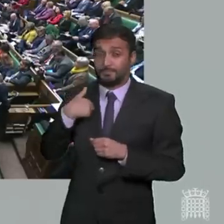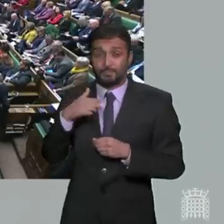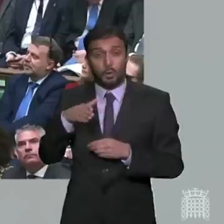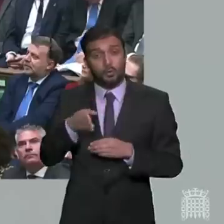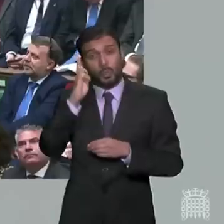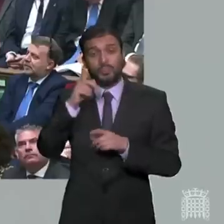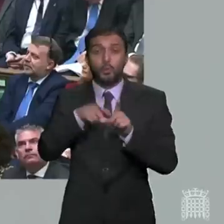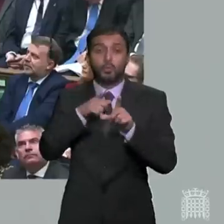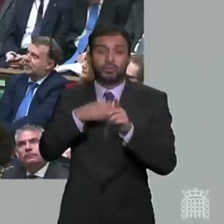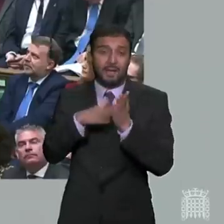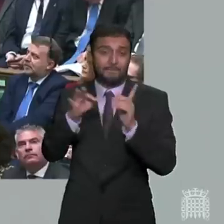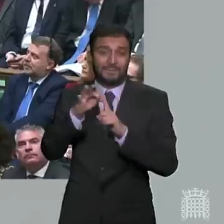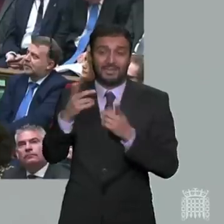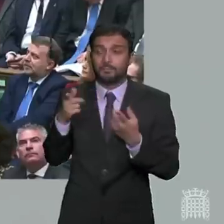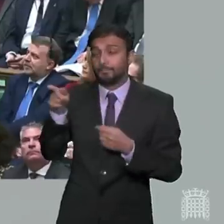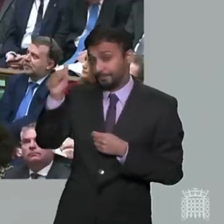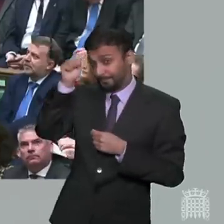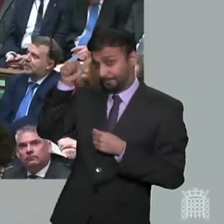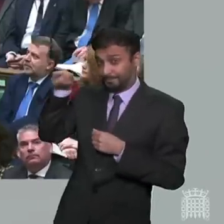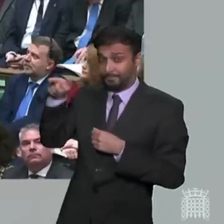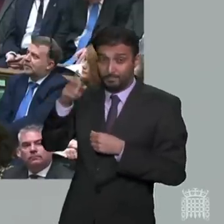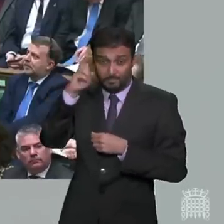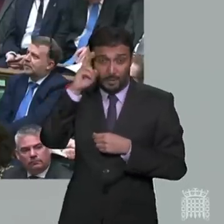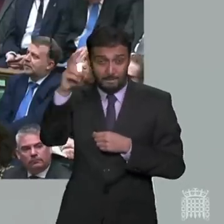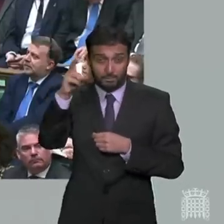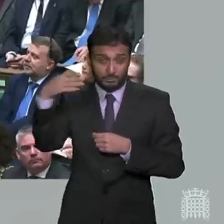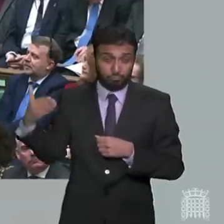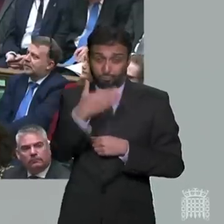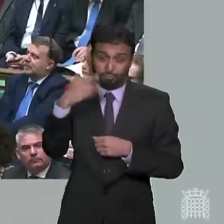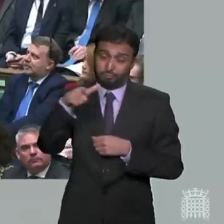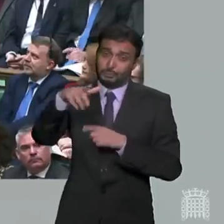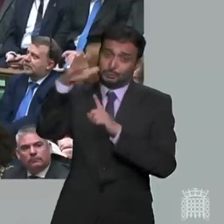Friend will know how crucial bus services are to our communities.